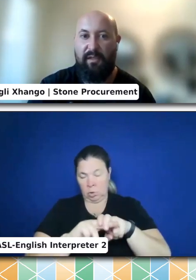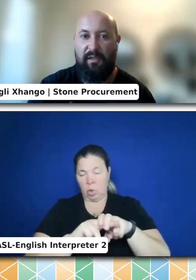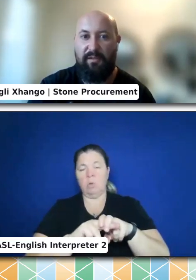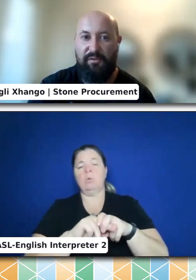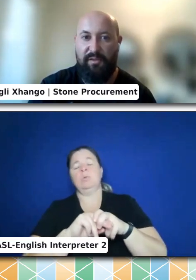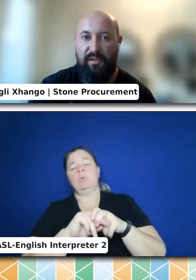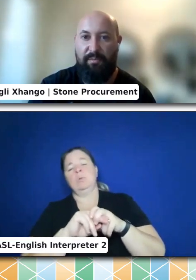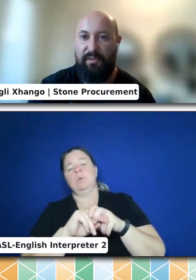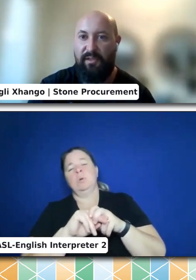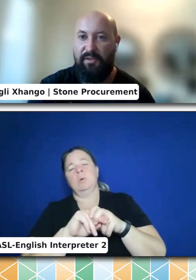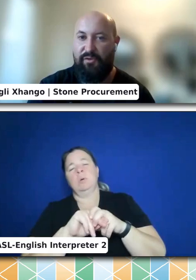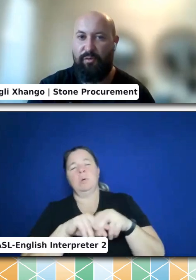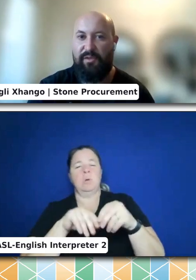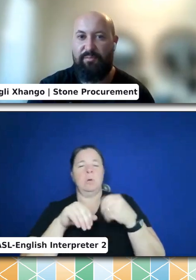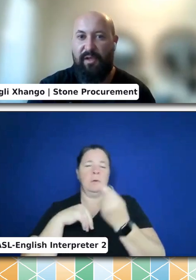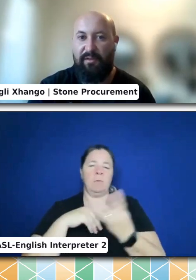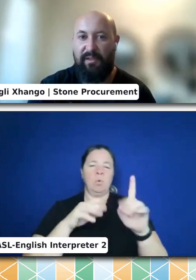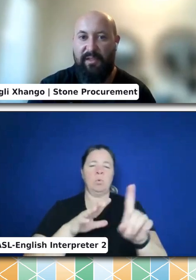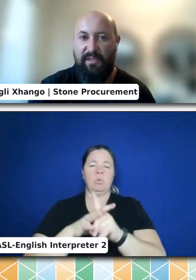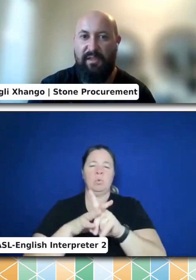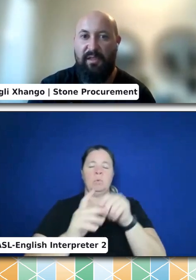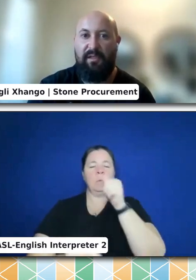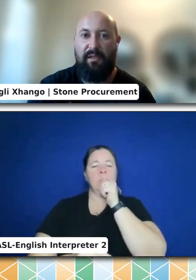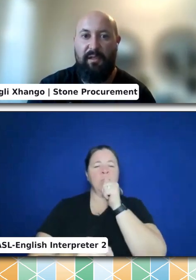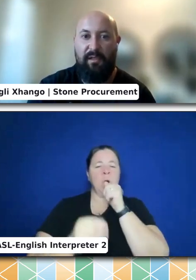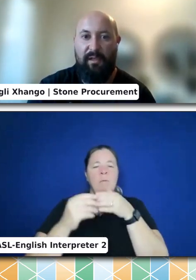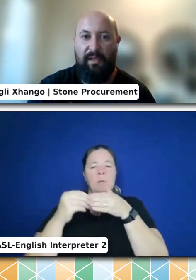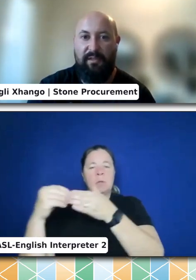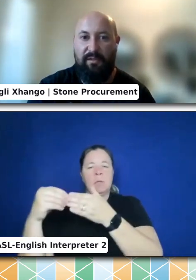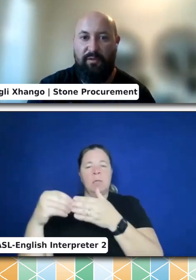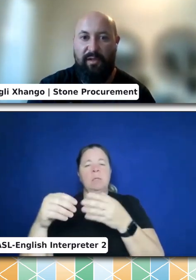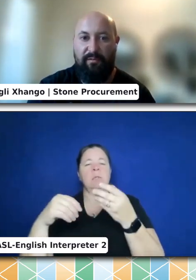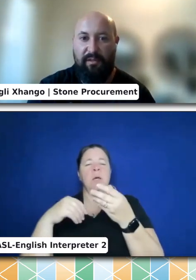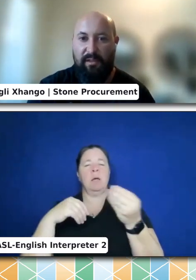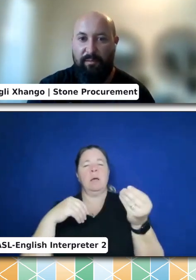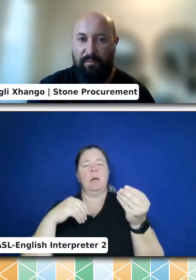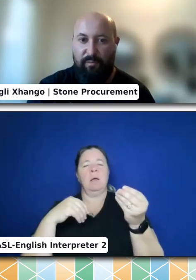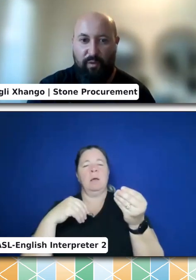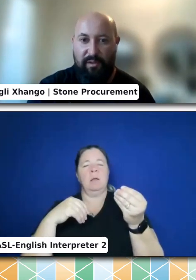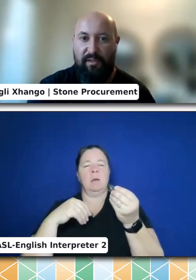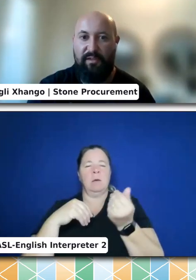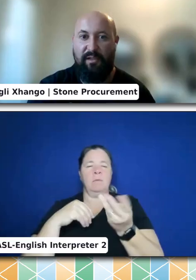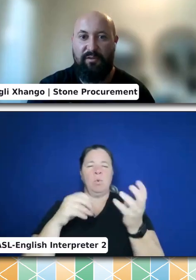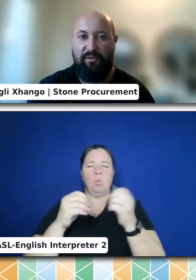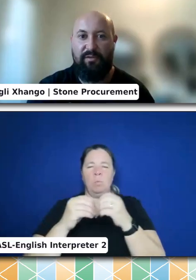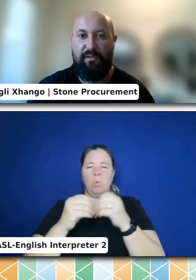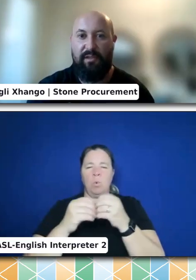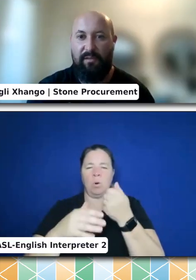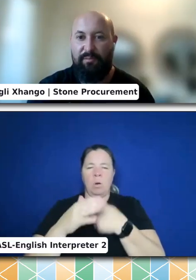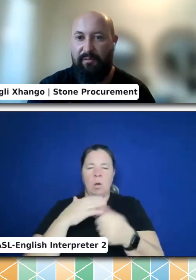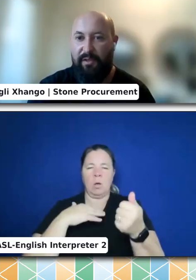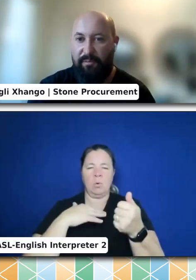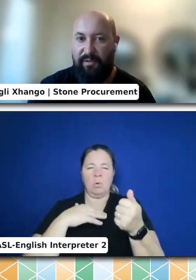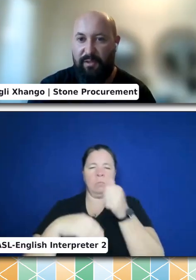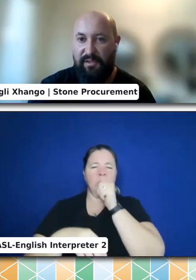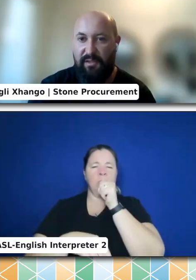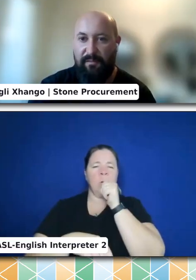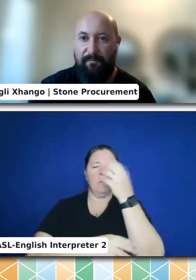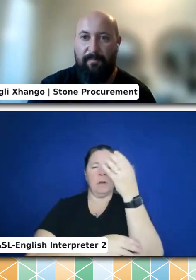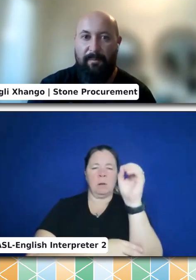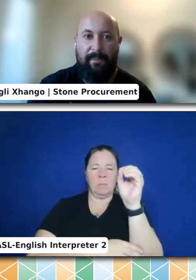Uh, there's a couple that are showing as private leads. Uh, and you have a couple more that are under, uh, private company ones.